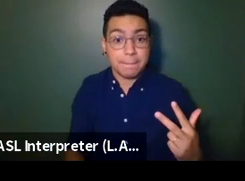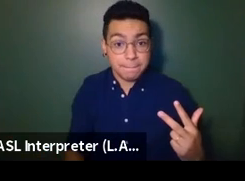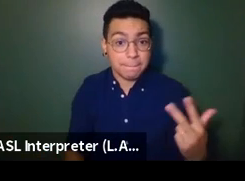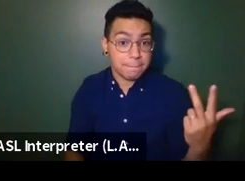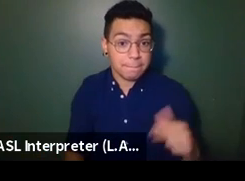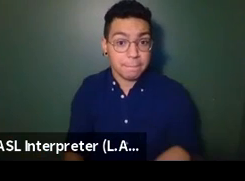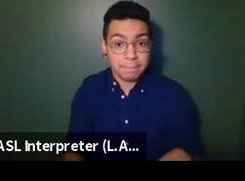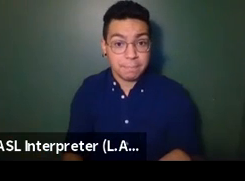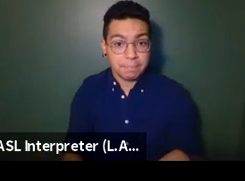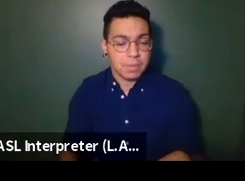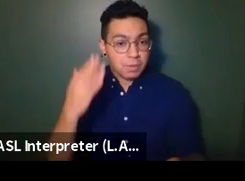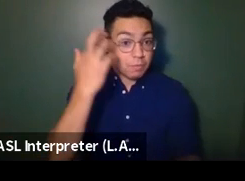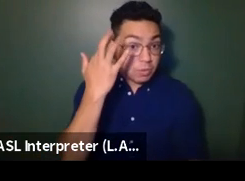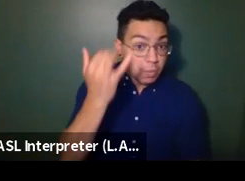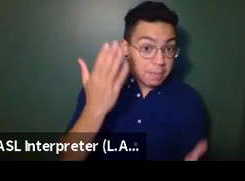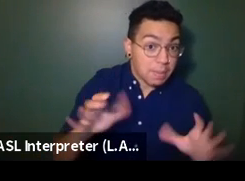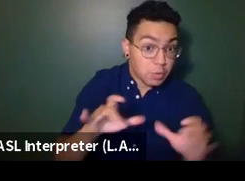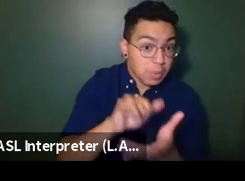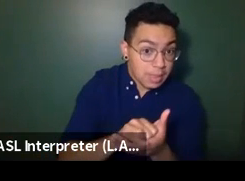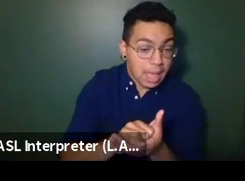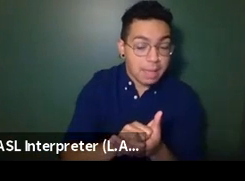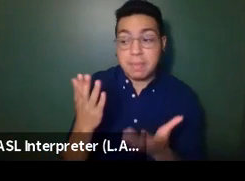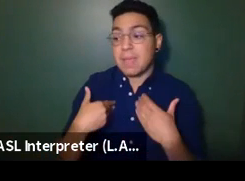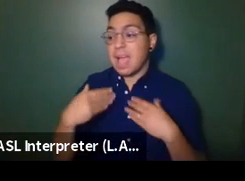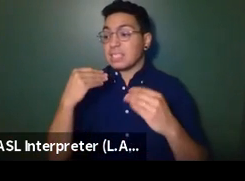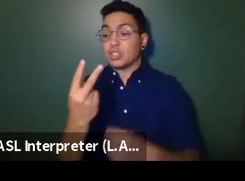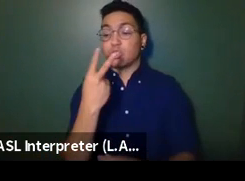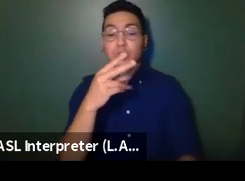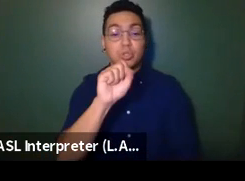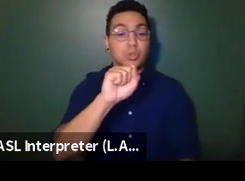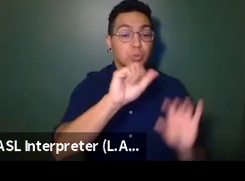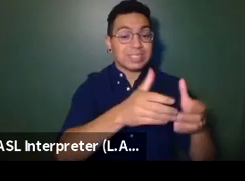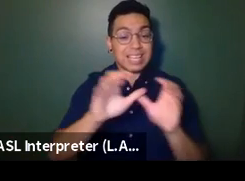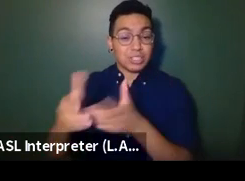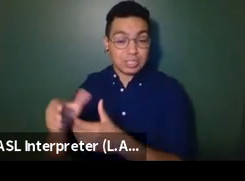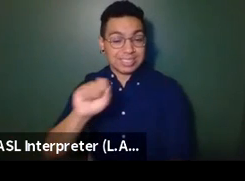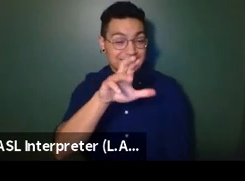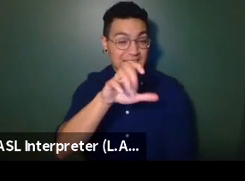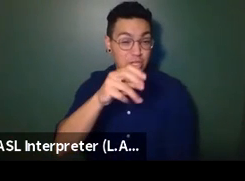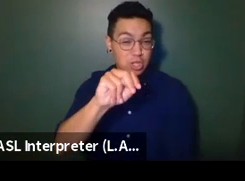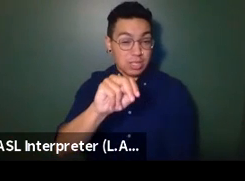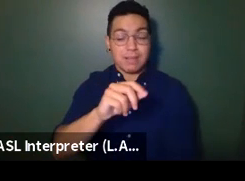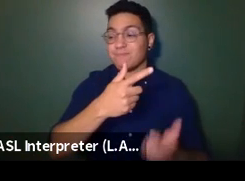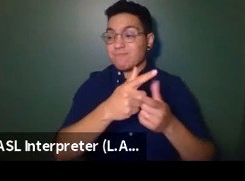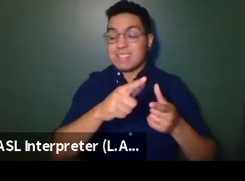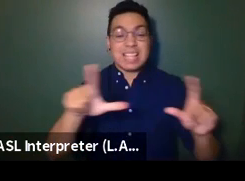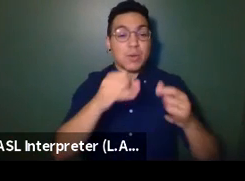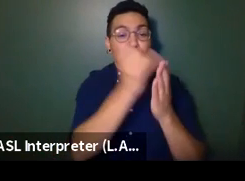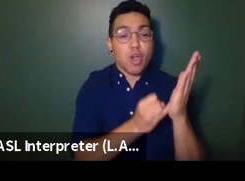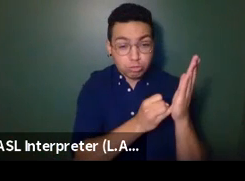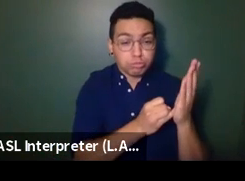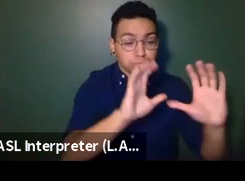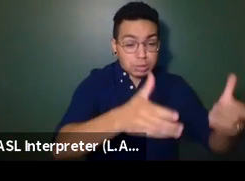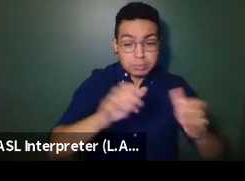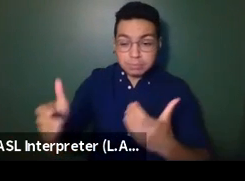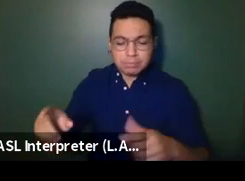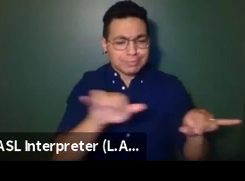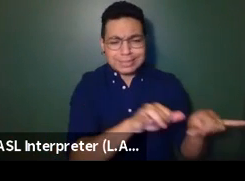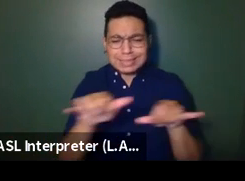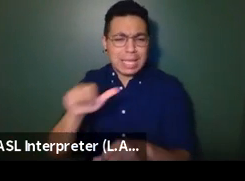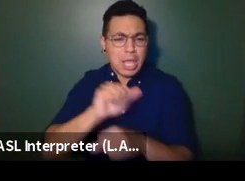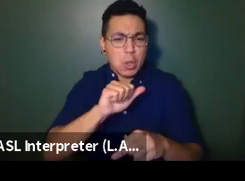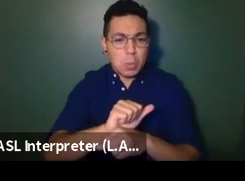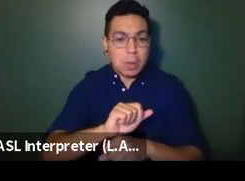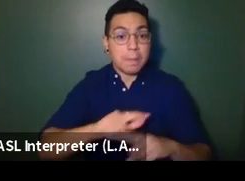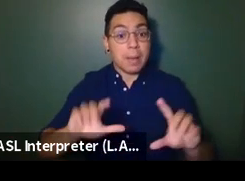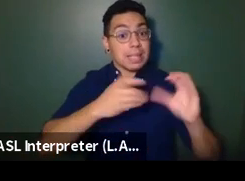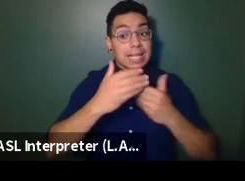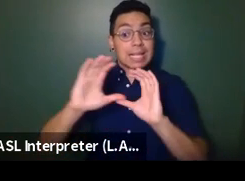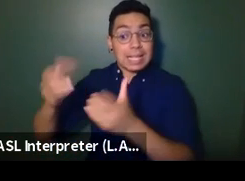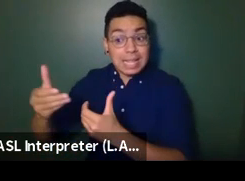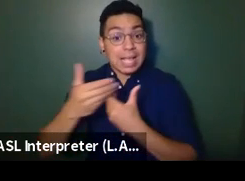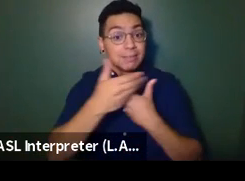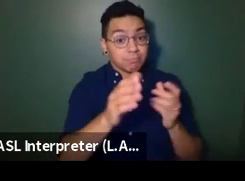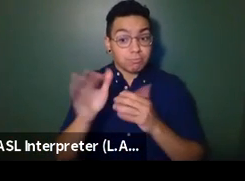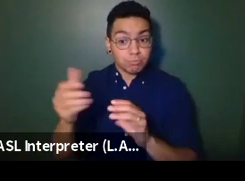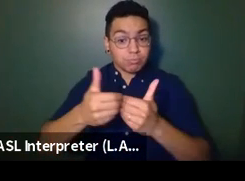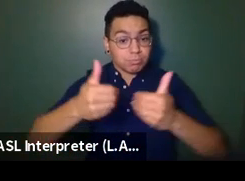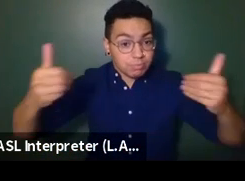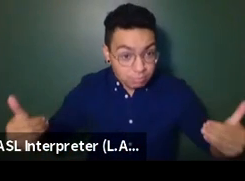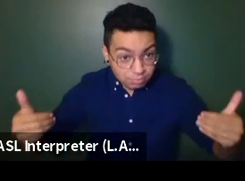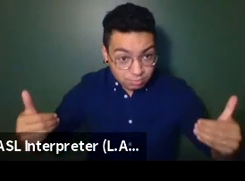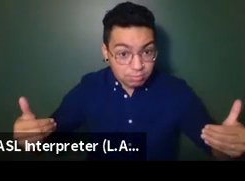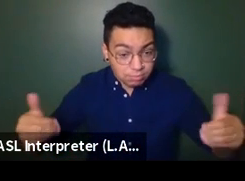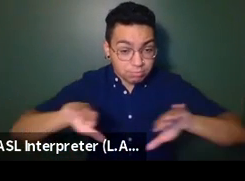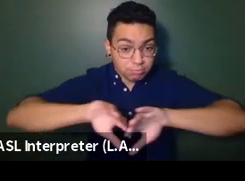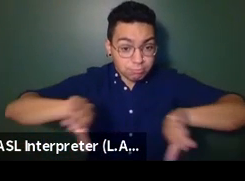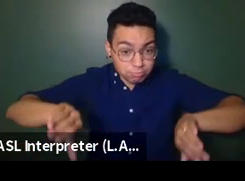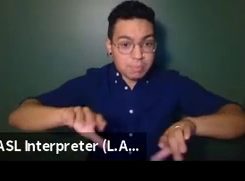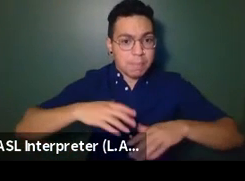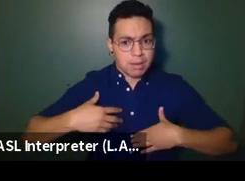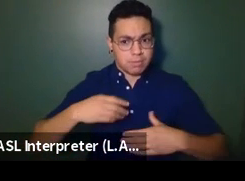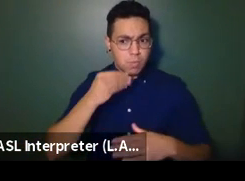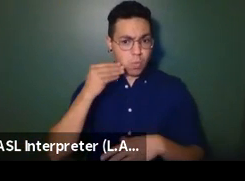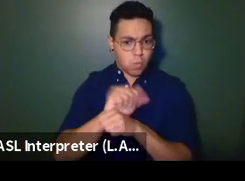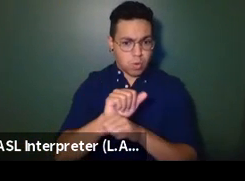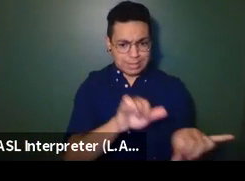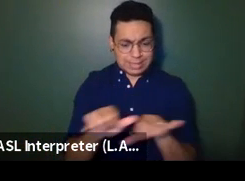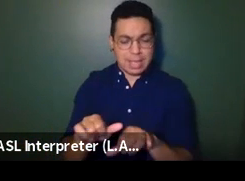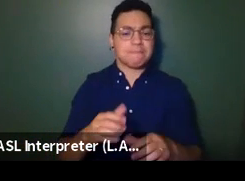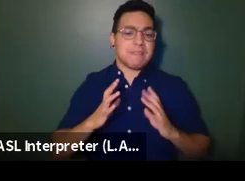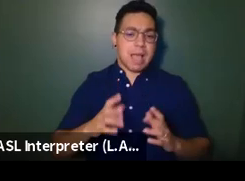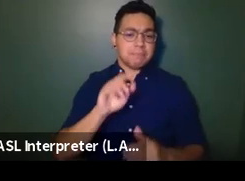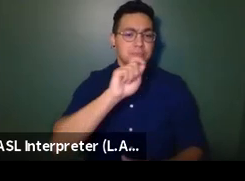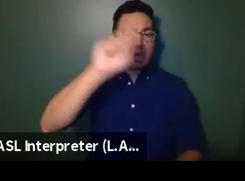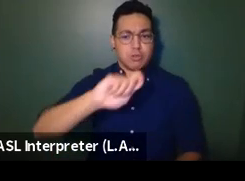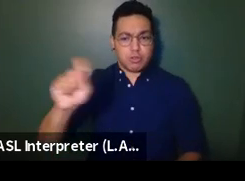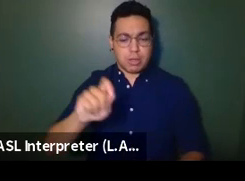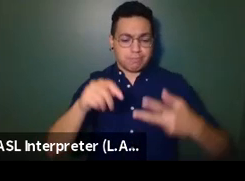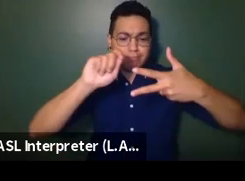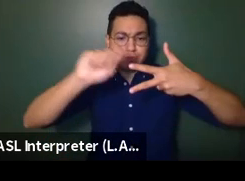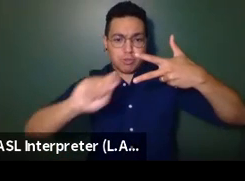Katherine Livick - ESD 112: Why would I want to do that? Maybe I teach two sections of language arts and I have the same assignments for both sections, but I want to keep the classrooms separate for whatever reason. That can be really handy to be able to assign to more than one classroom.